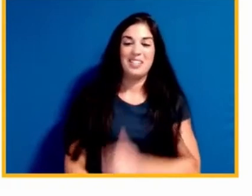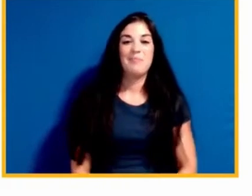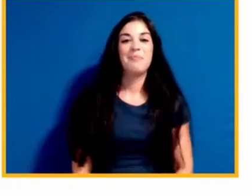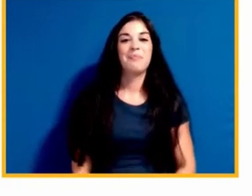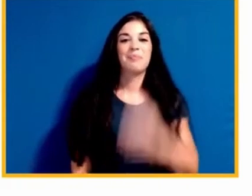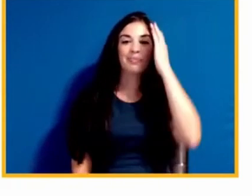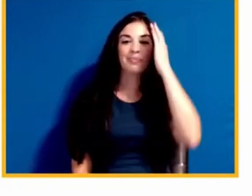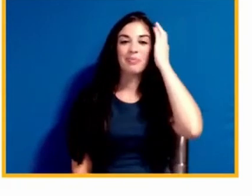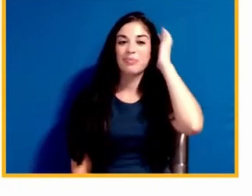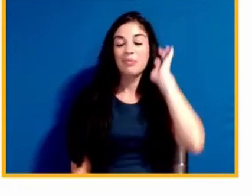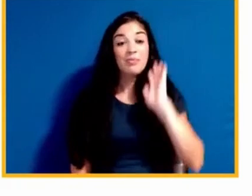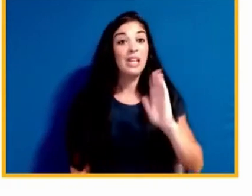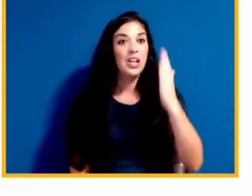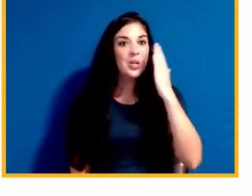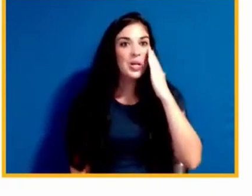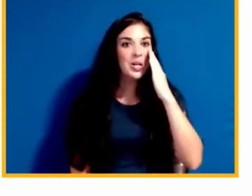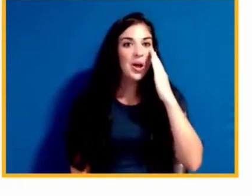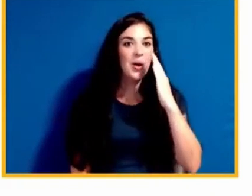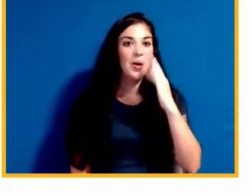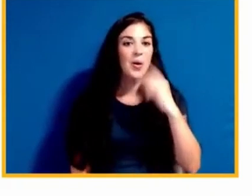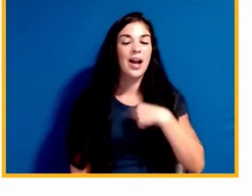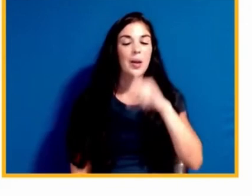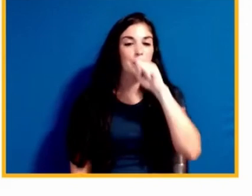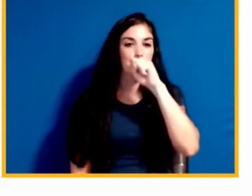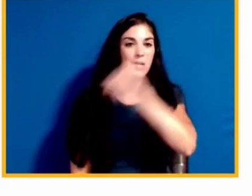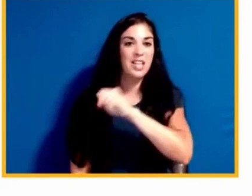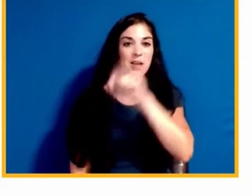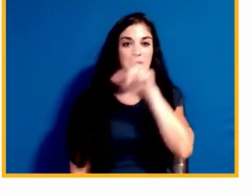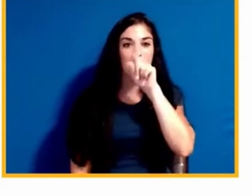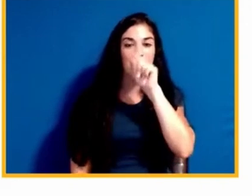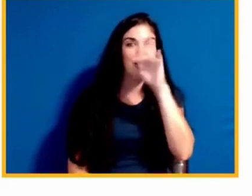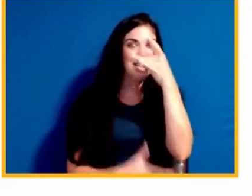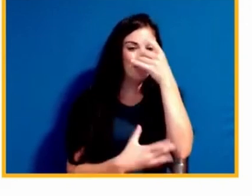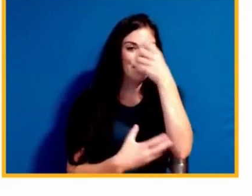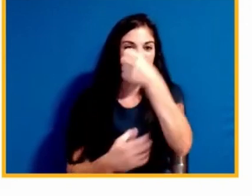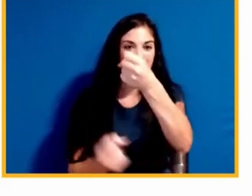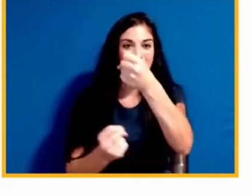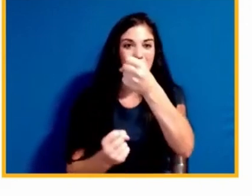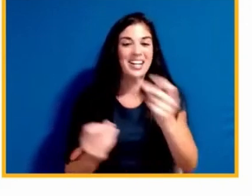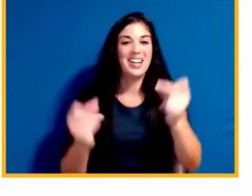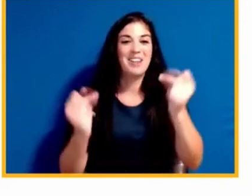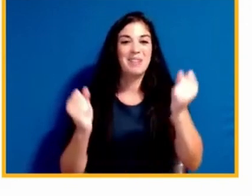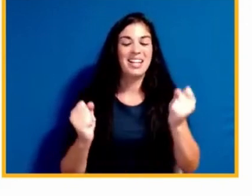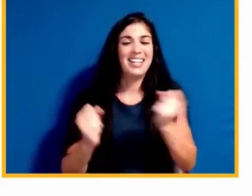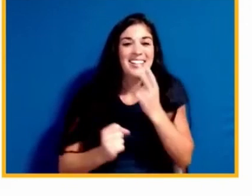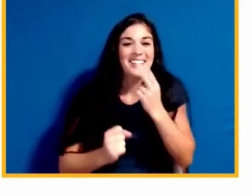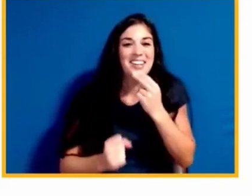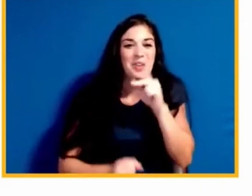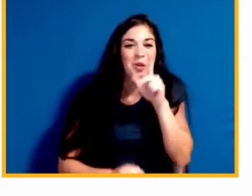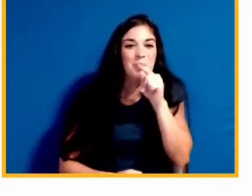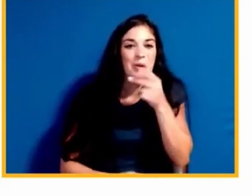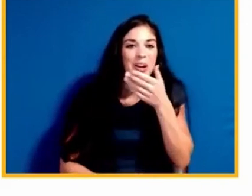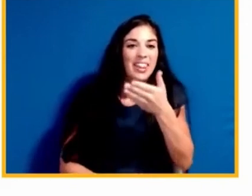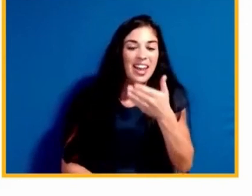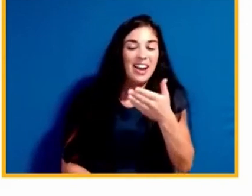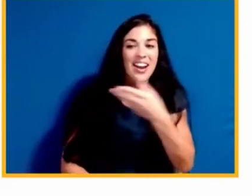[Kendi] You know, I actually love birds so I was drawn in right away for this this cute birb here, the flow and the